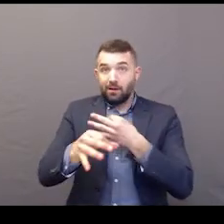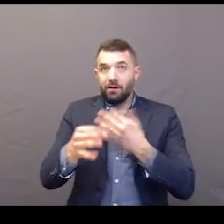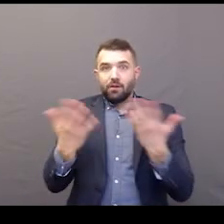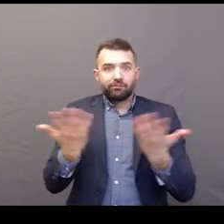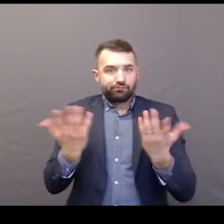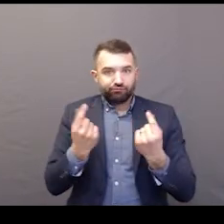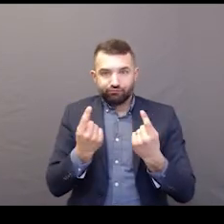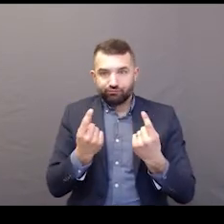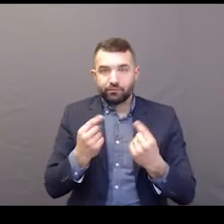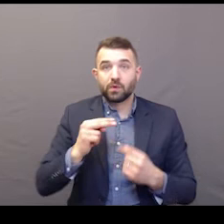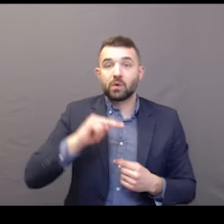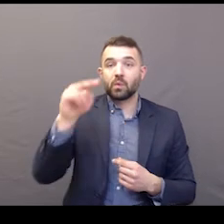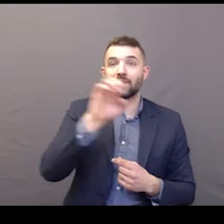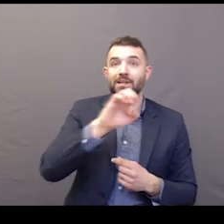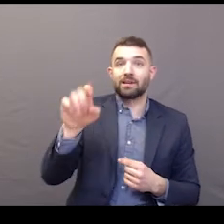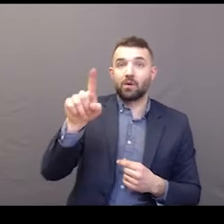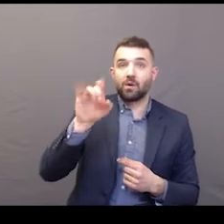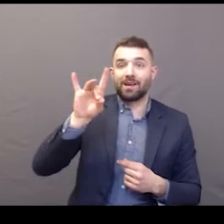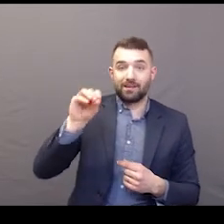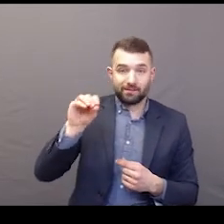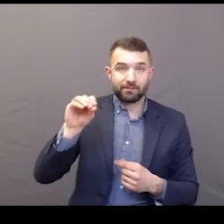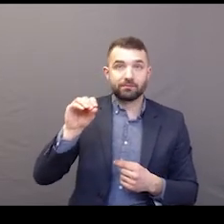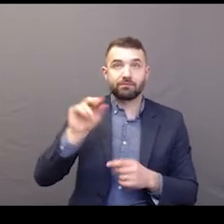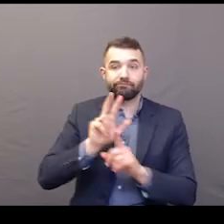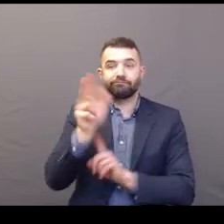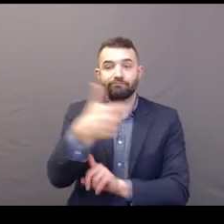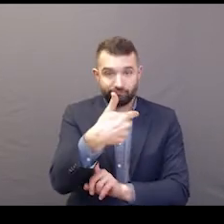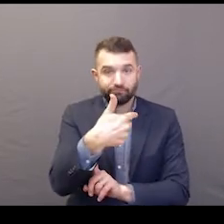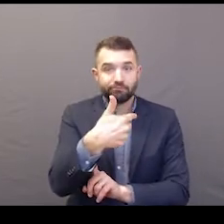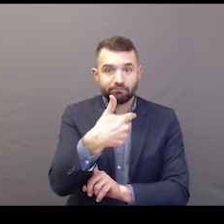at NE 180th Street to the north or 96th Avenue NE to the south.